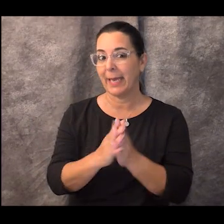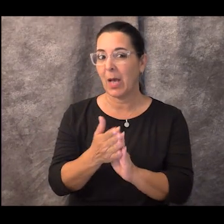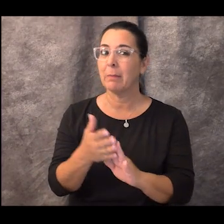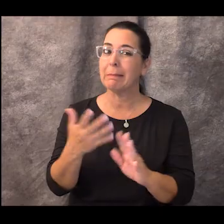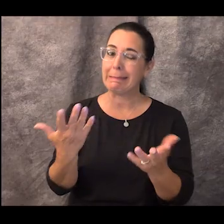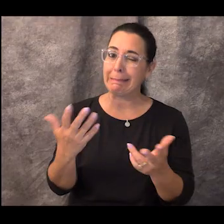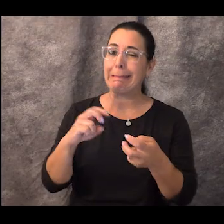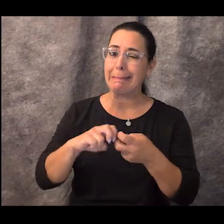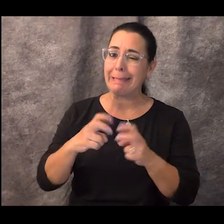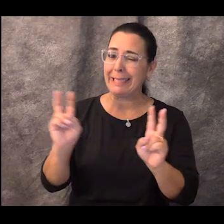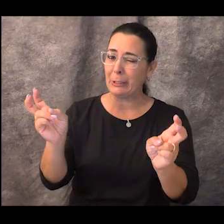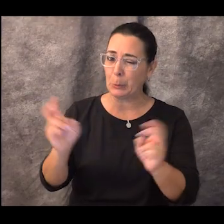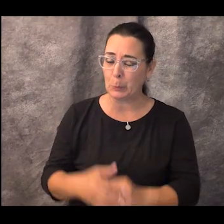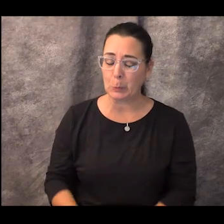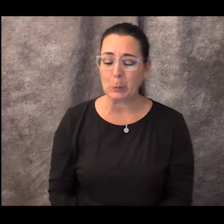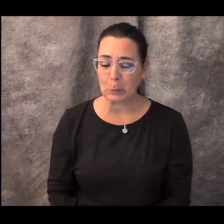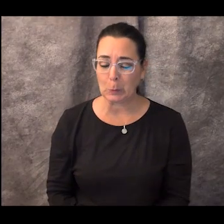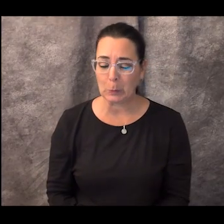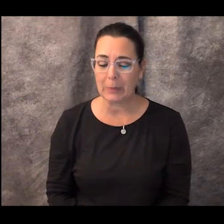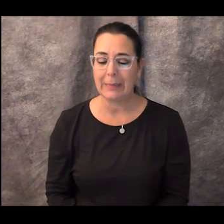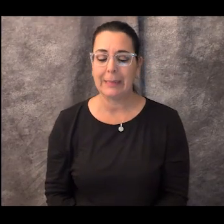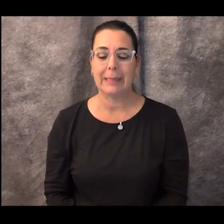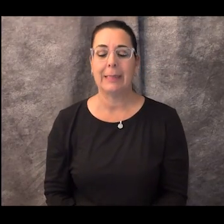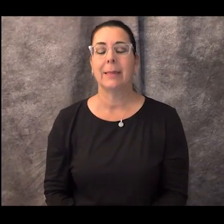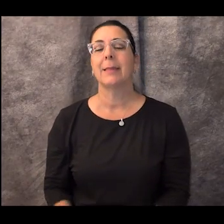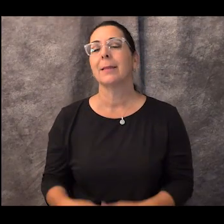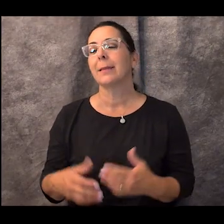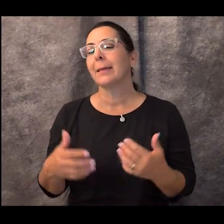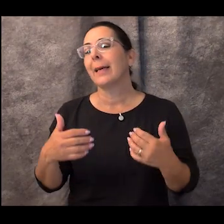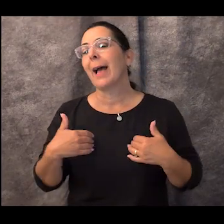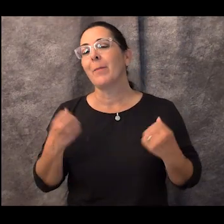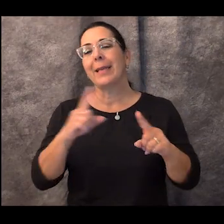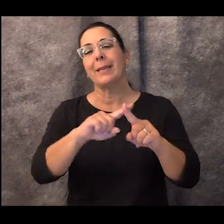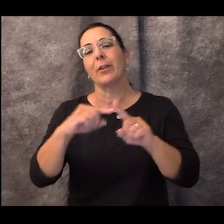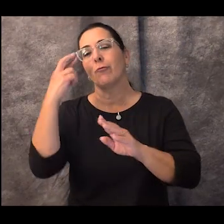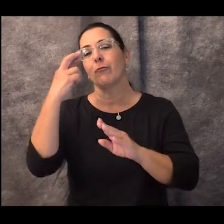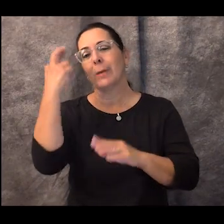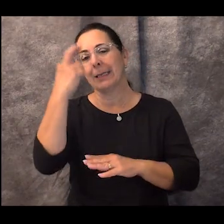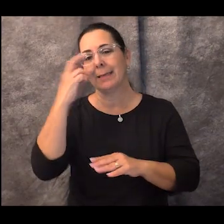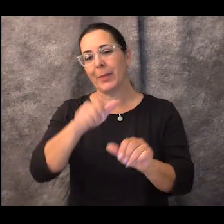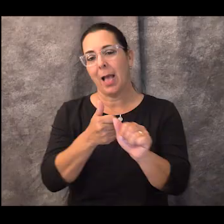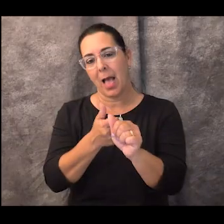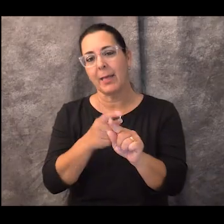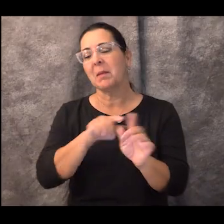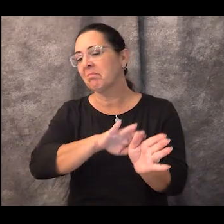And, we can get into like the rationale behind it, but can you just talk a little bit about